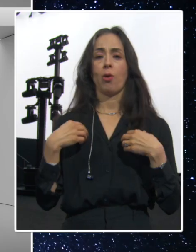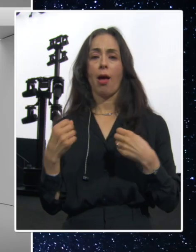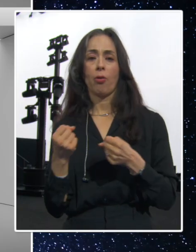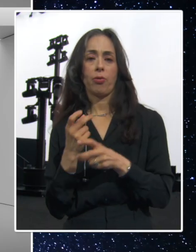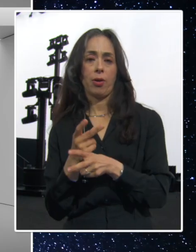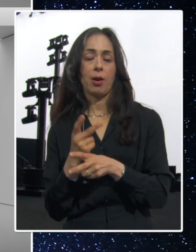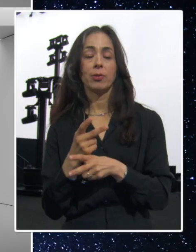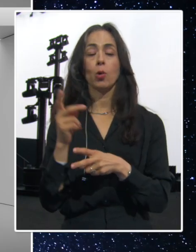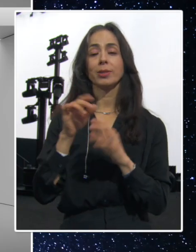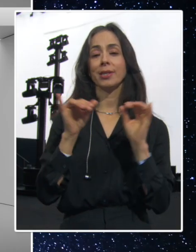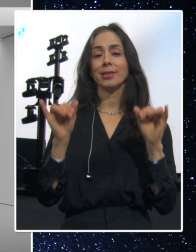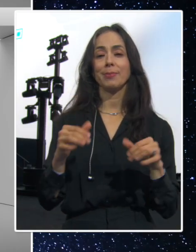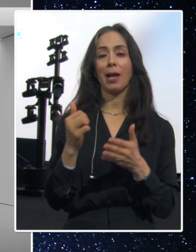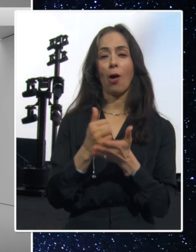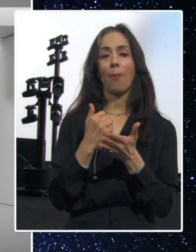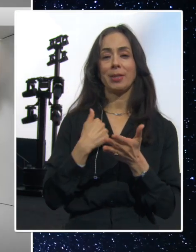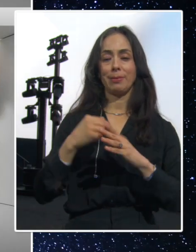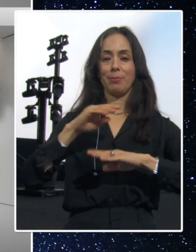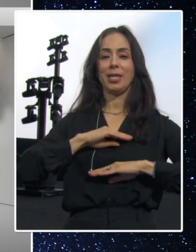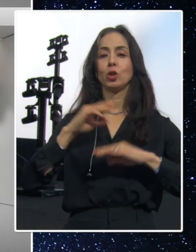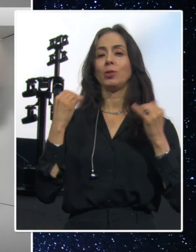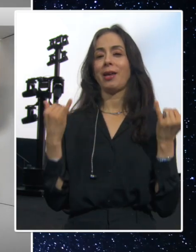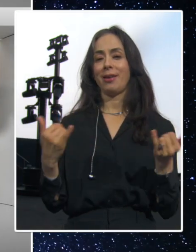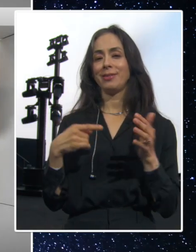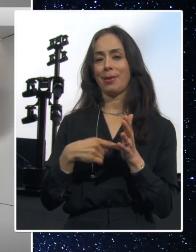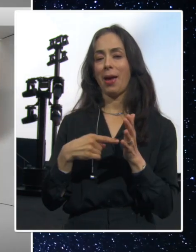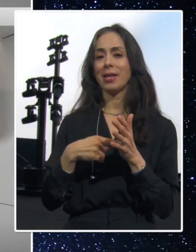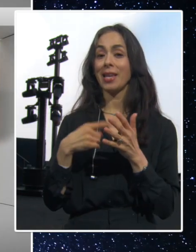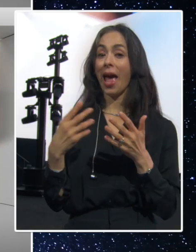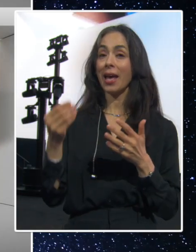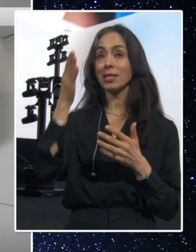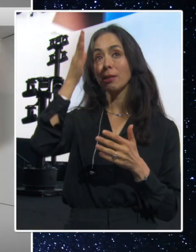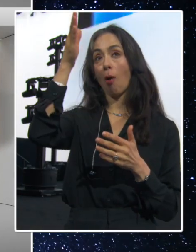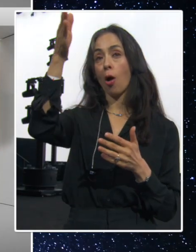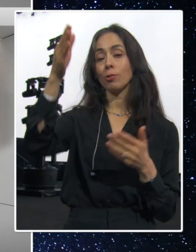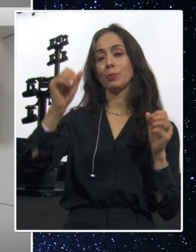these systems help us meet today's demands and tomorrow's potential